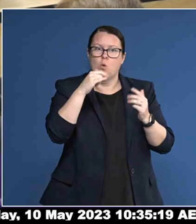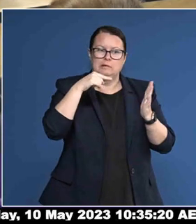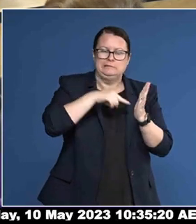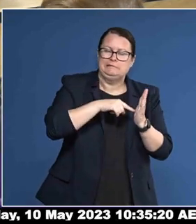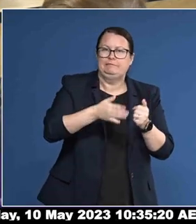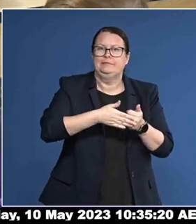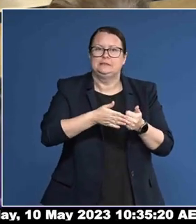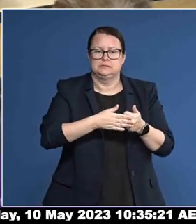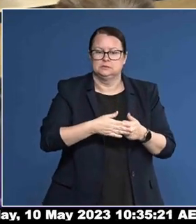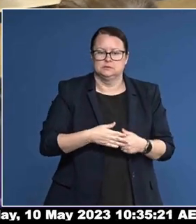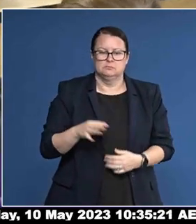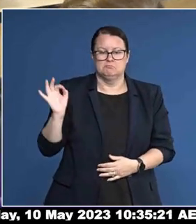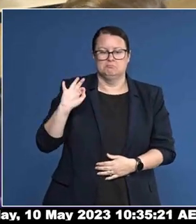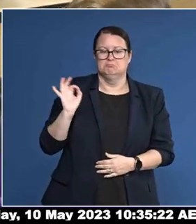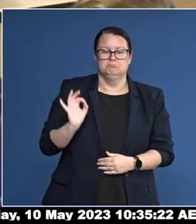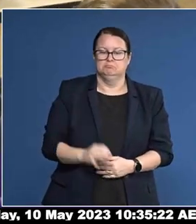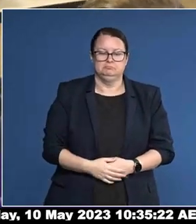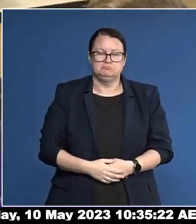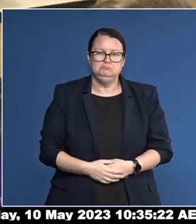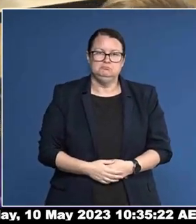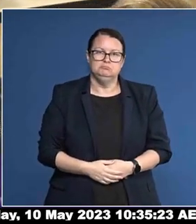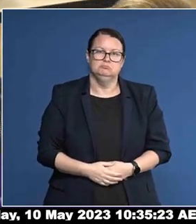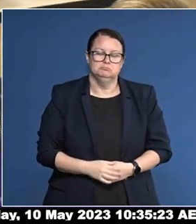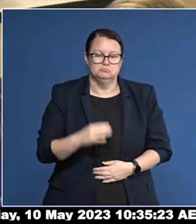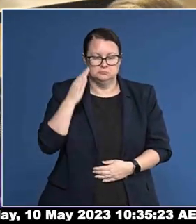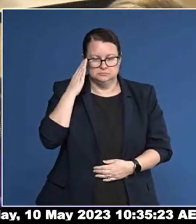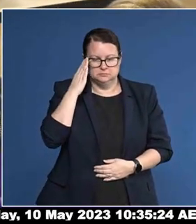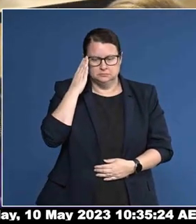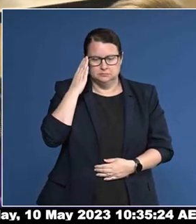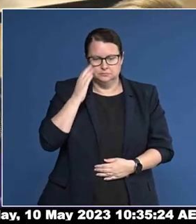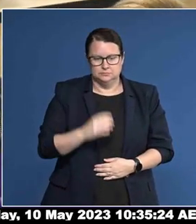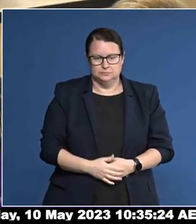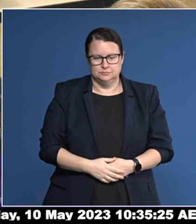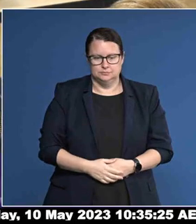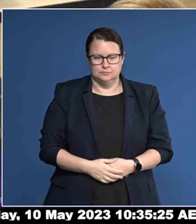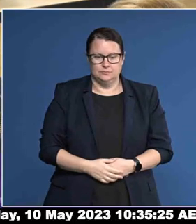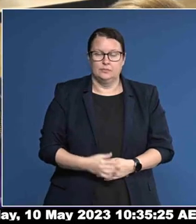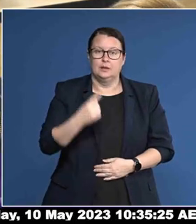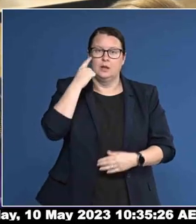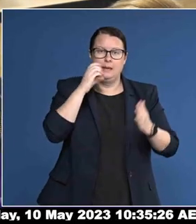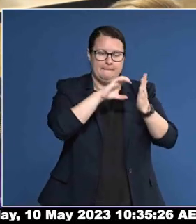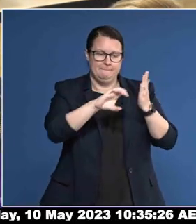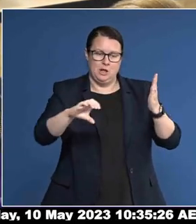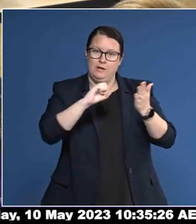No. MS MAHONY: If I can just first of all turn to paragraph 5 of your